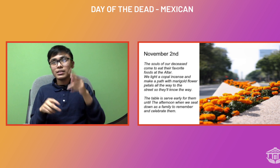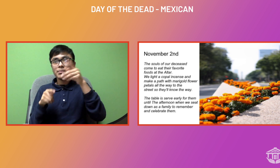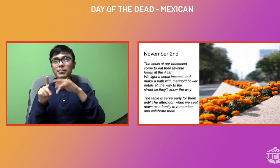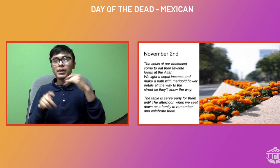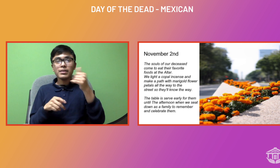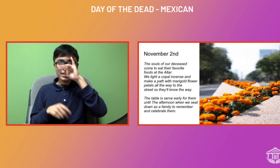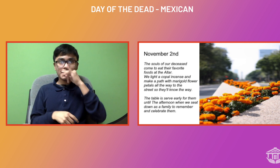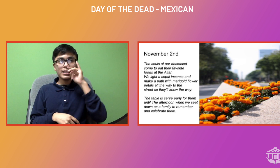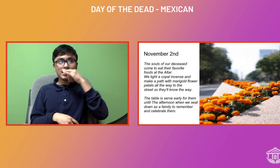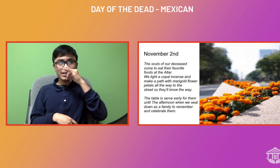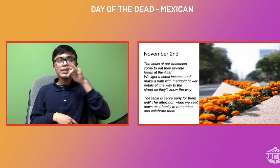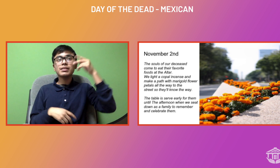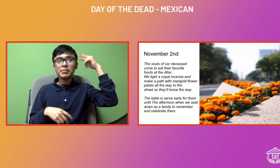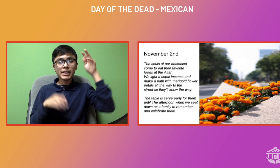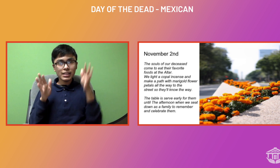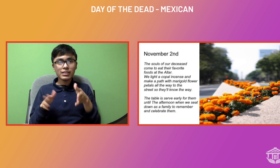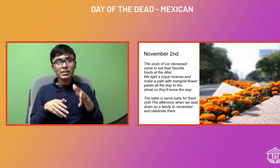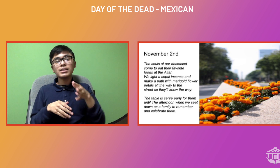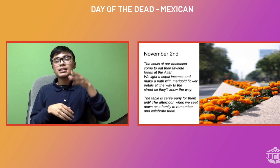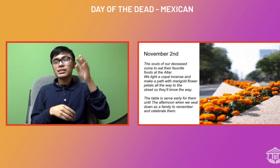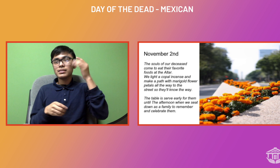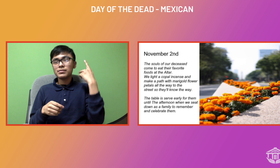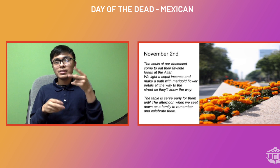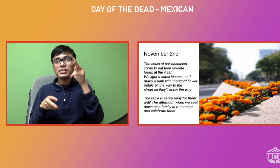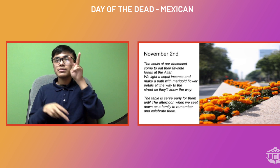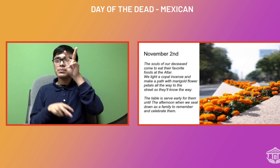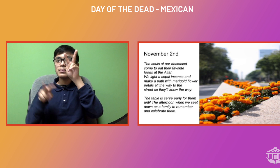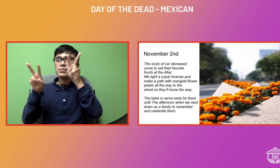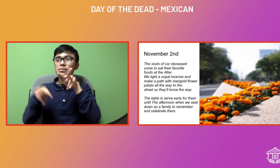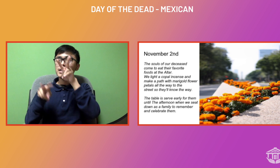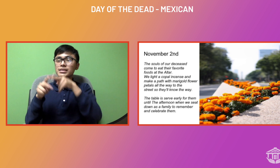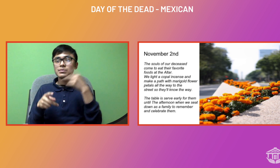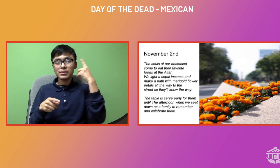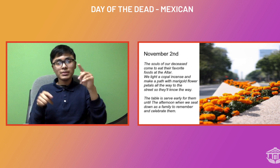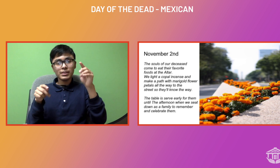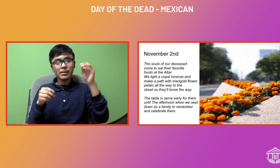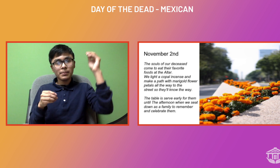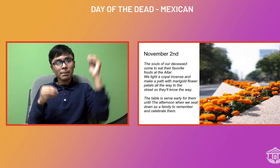Mexican kids watch puppet shows where the puppets are skeletons.